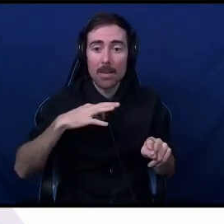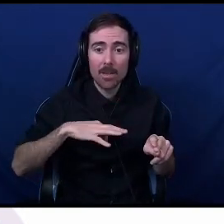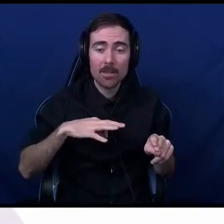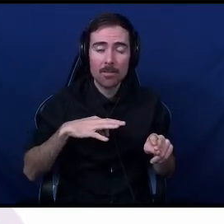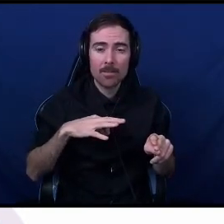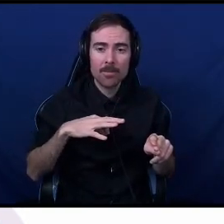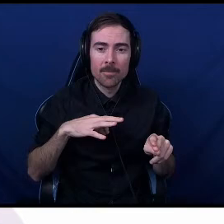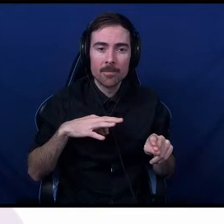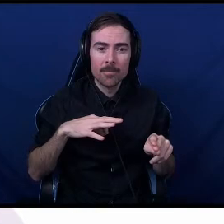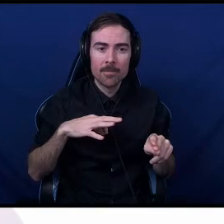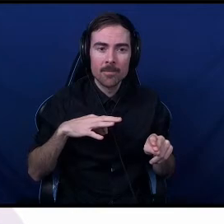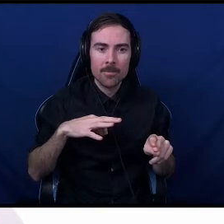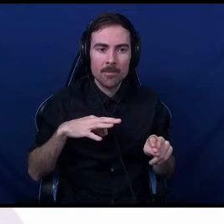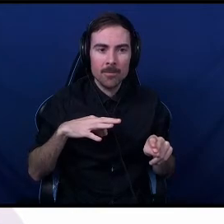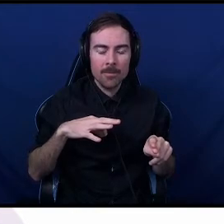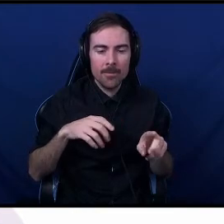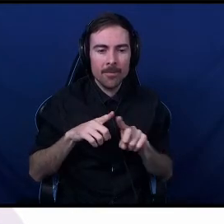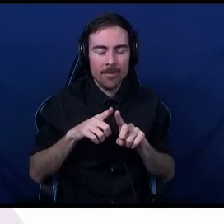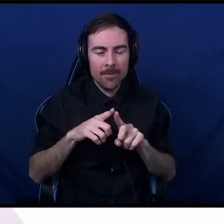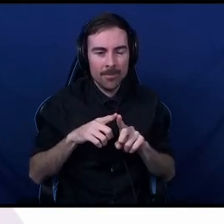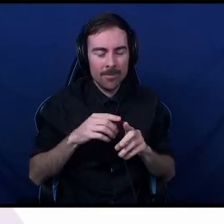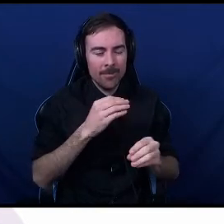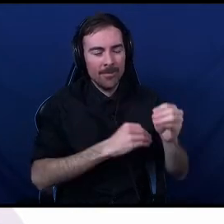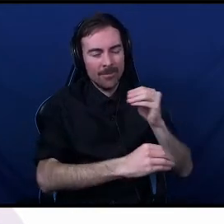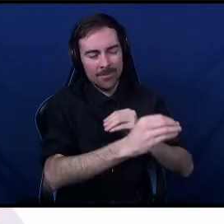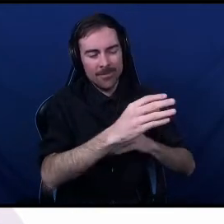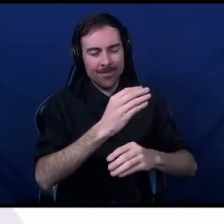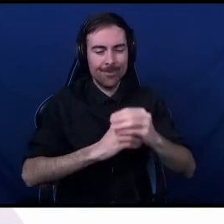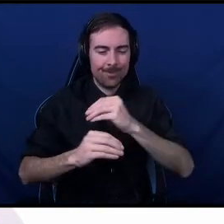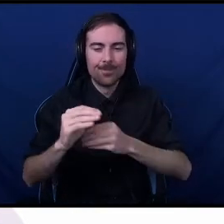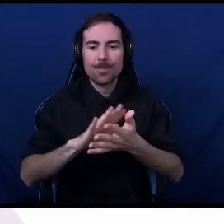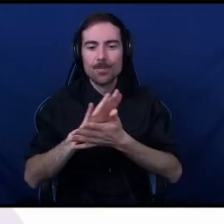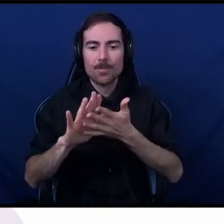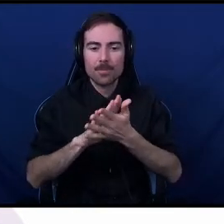transaction and interaction would be exposure. And, and then